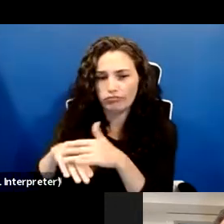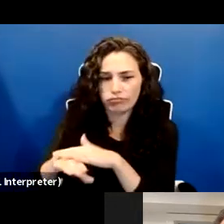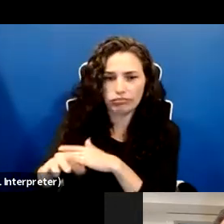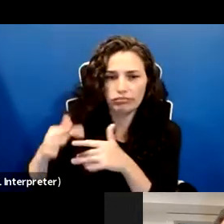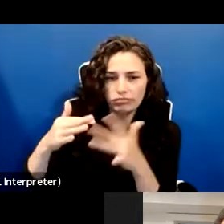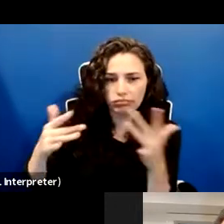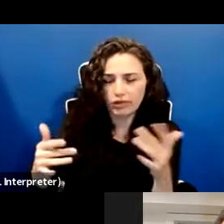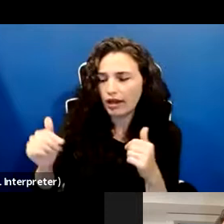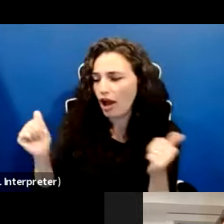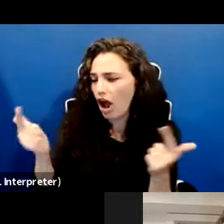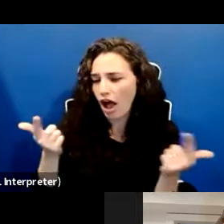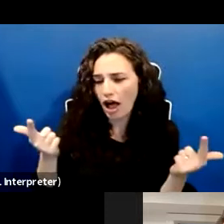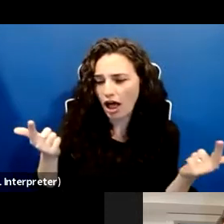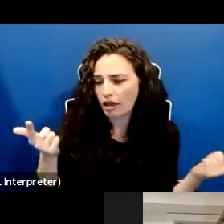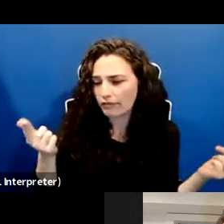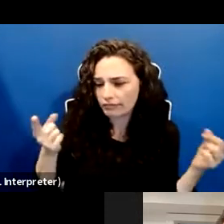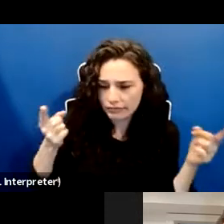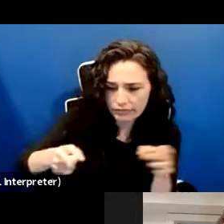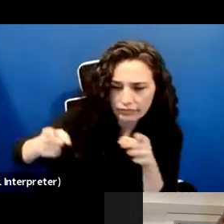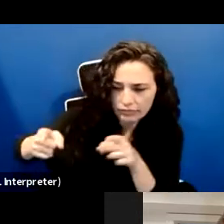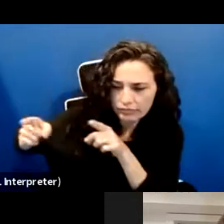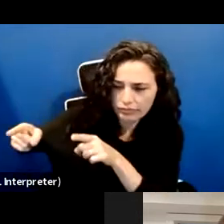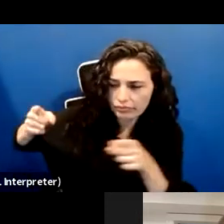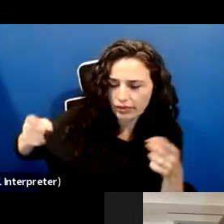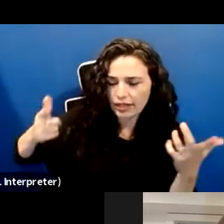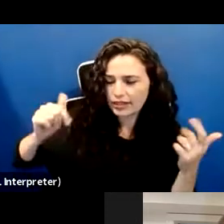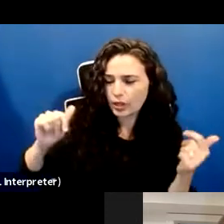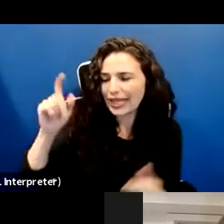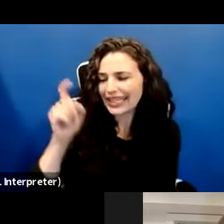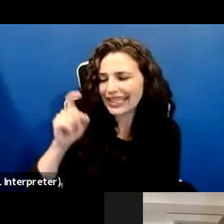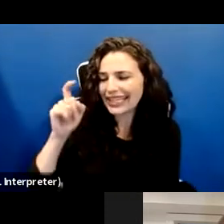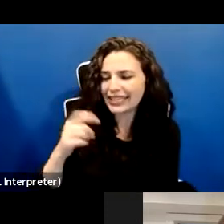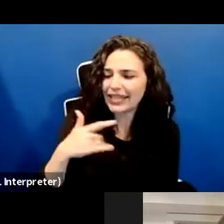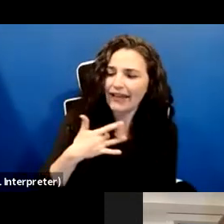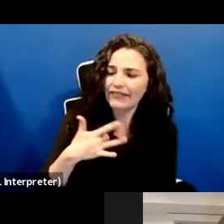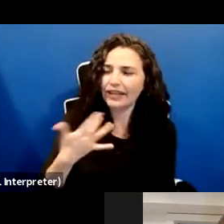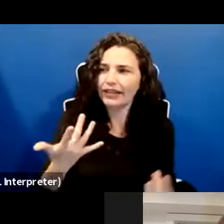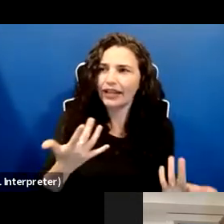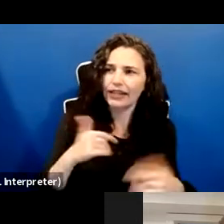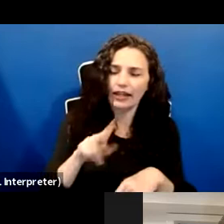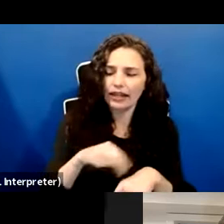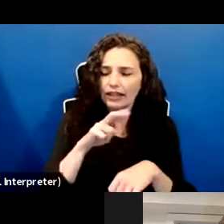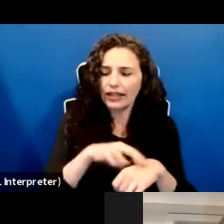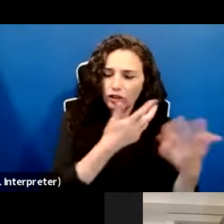throughout the cycle that we went to. So it had to had a, to have a natural feeling to it